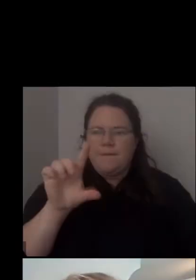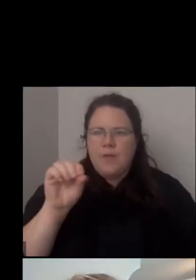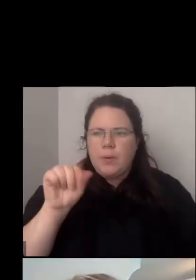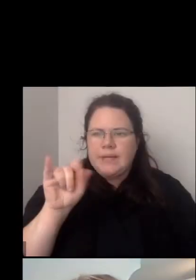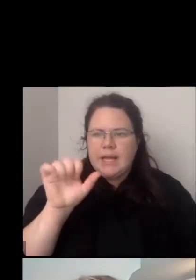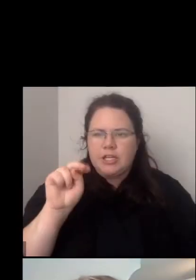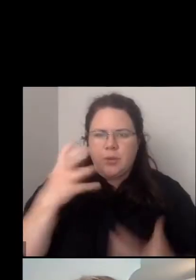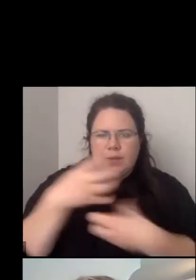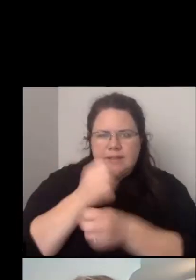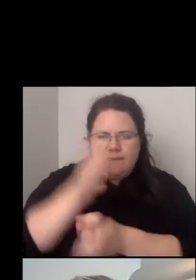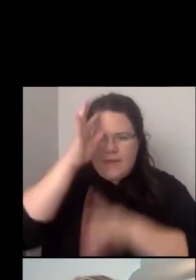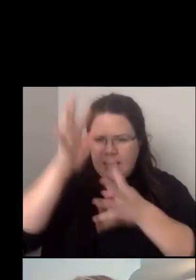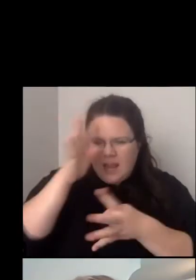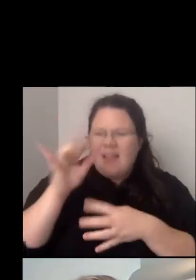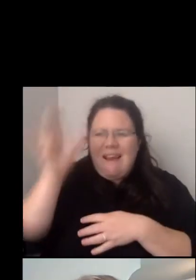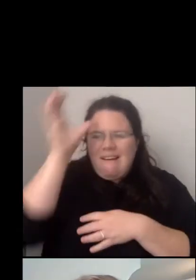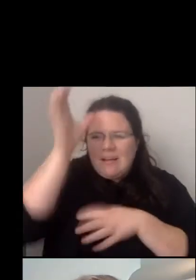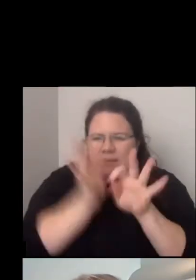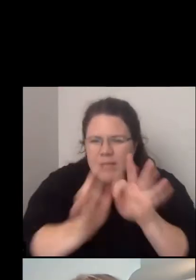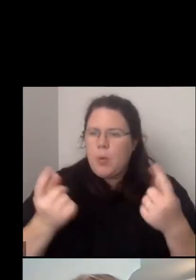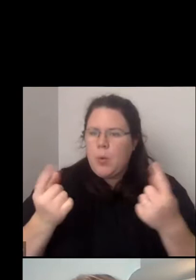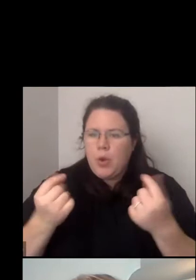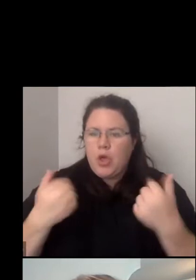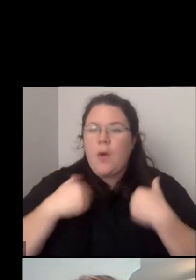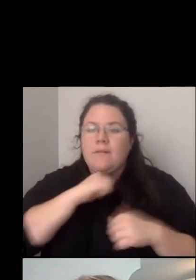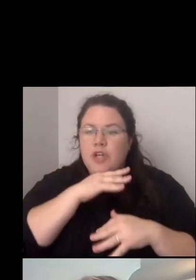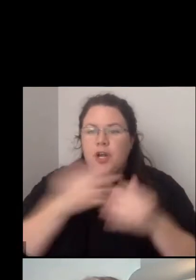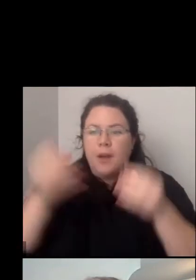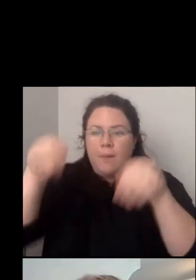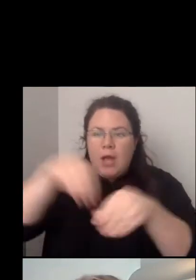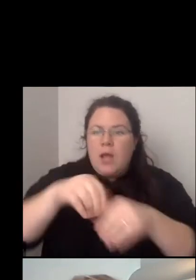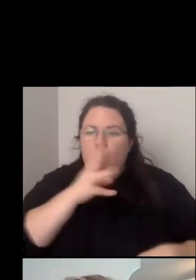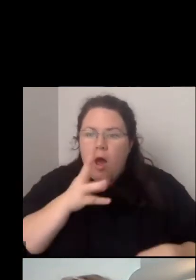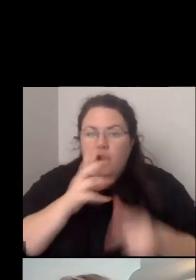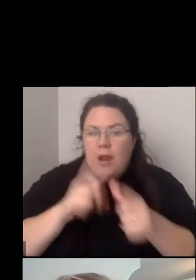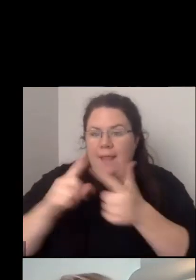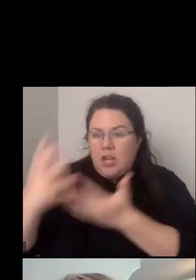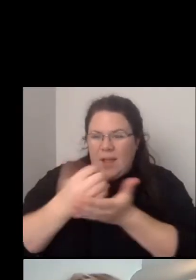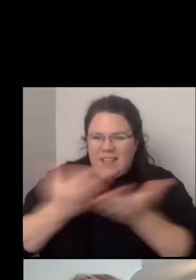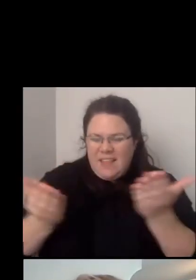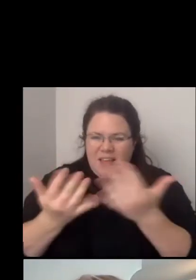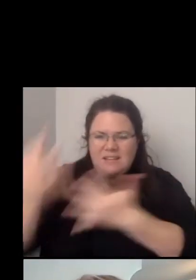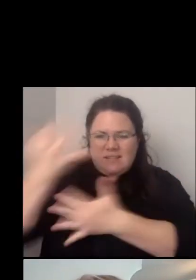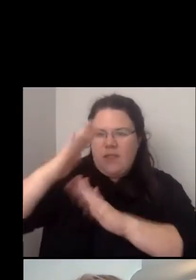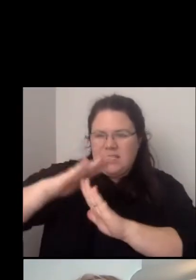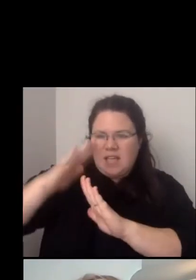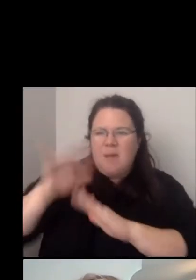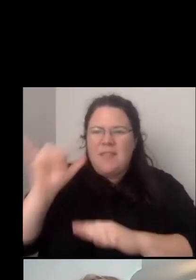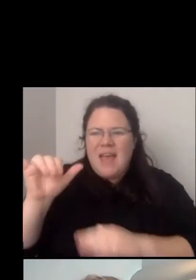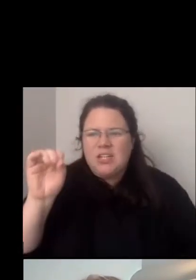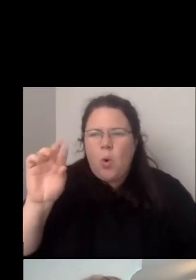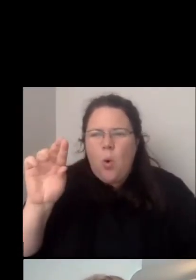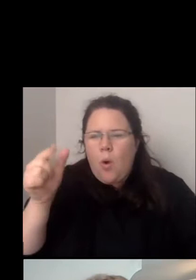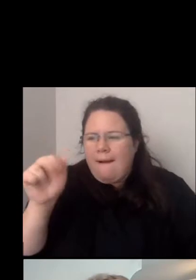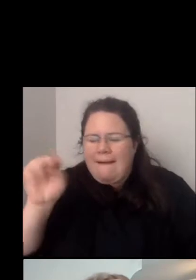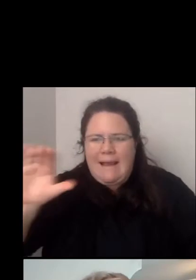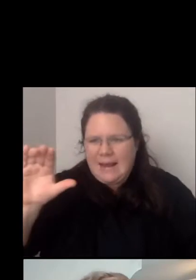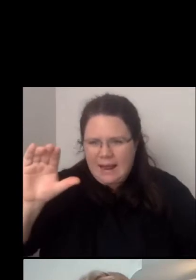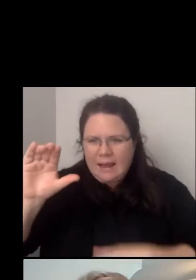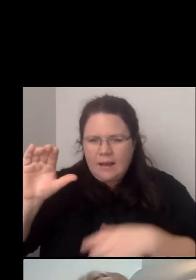You dump dirt into water, and you collect the stuff that floats on the top. And that's the organic stuff, including seeds.